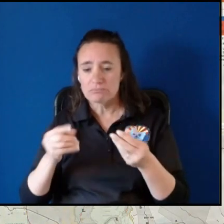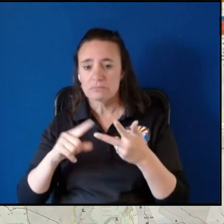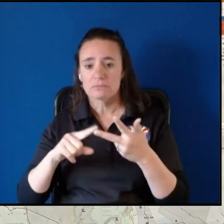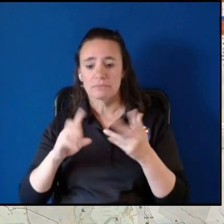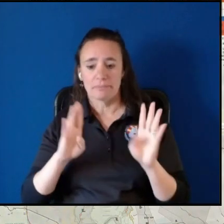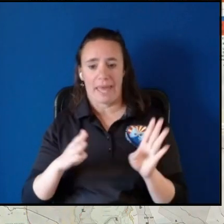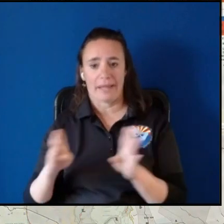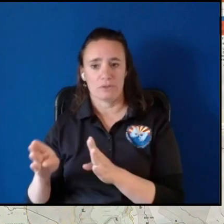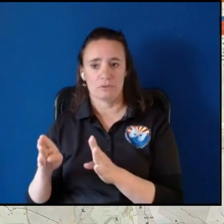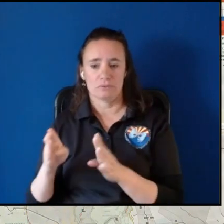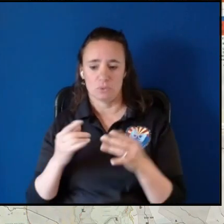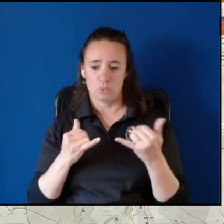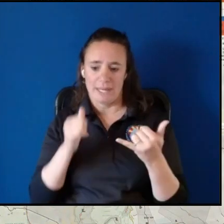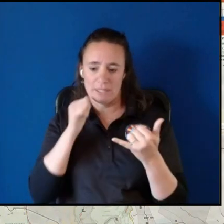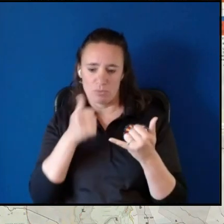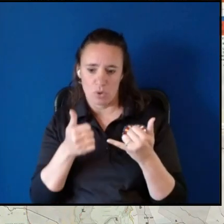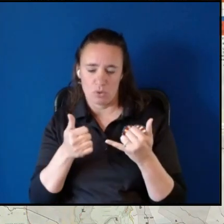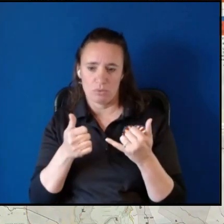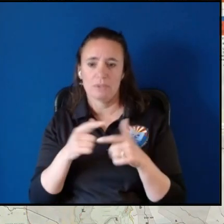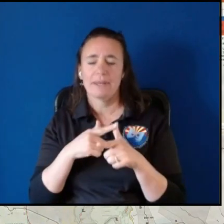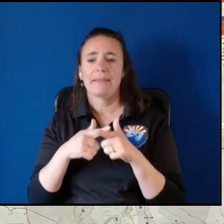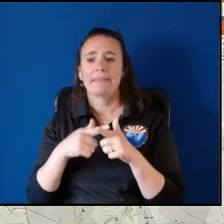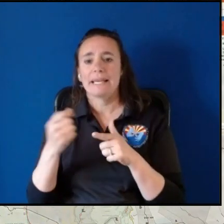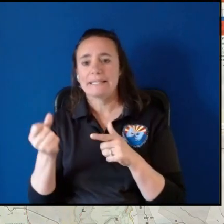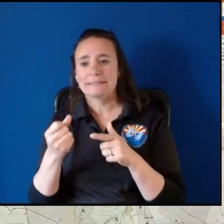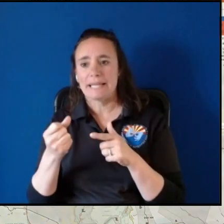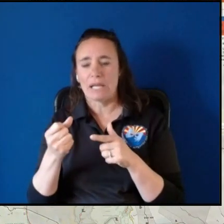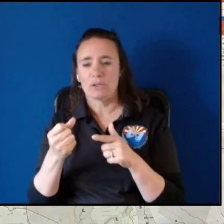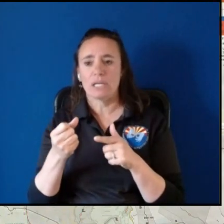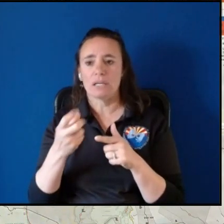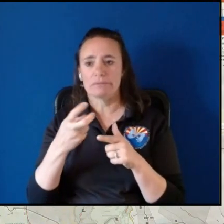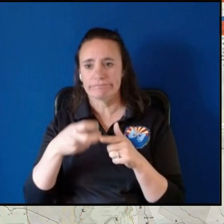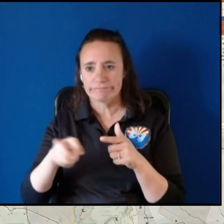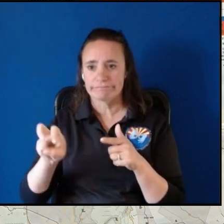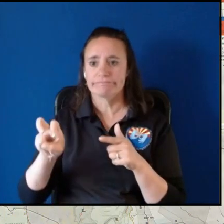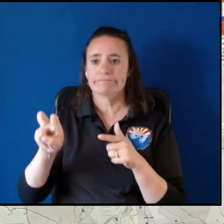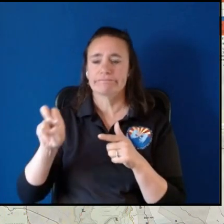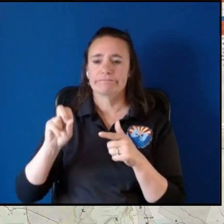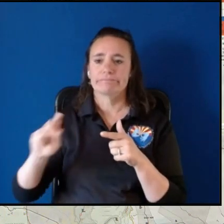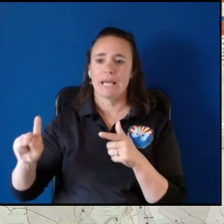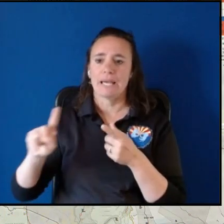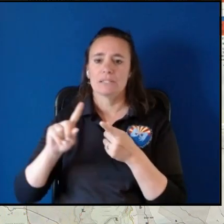But then Saturday, we move right back into that typical dry, warm,